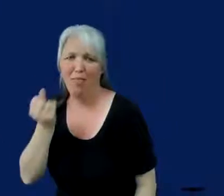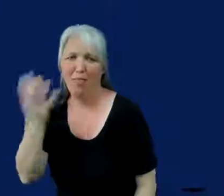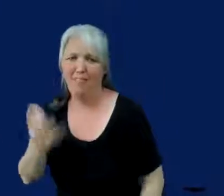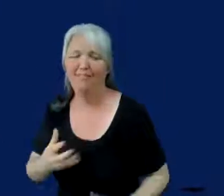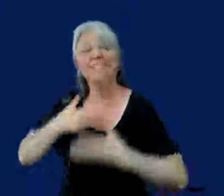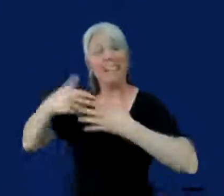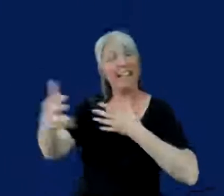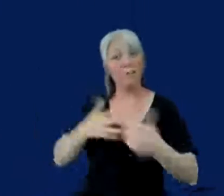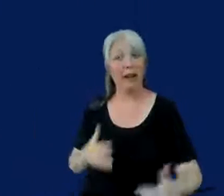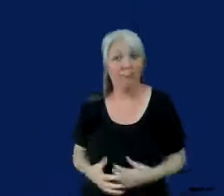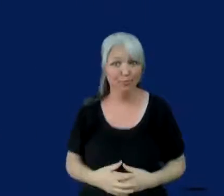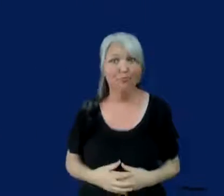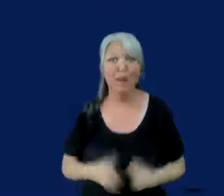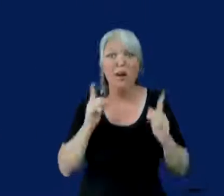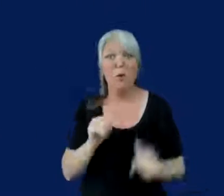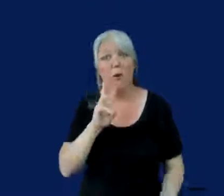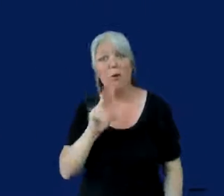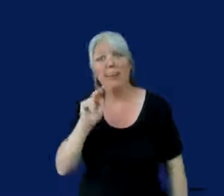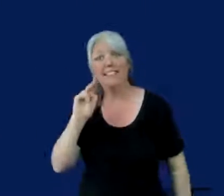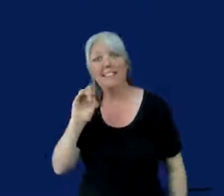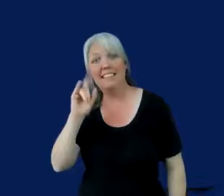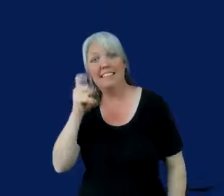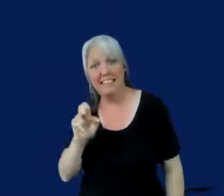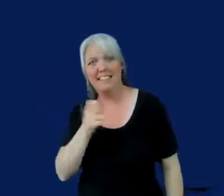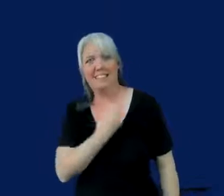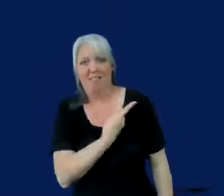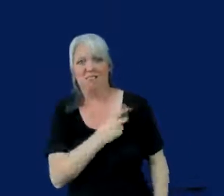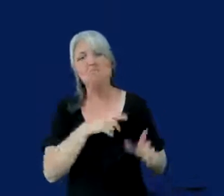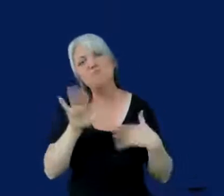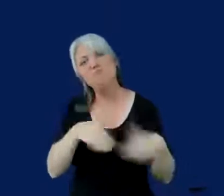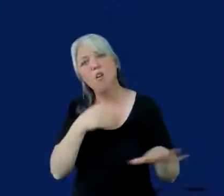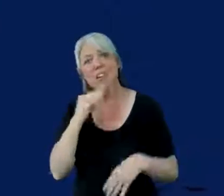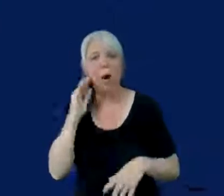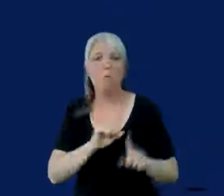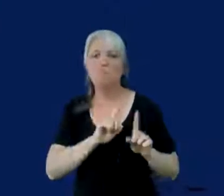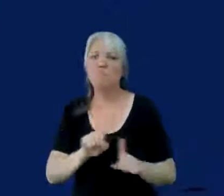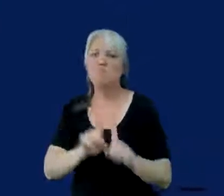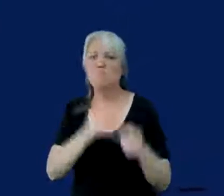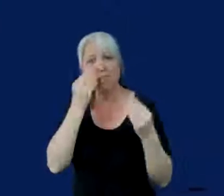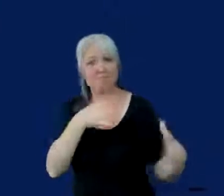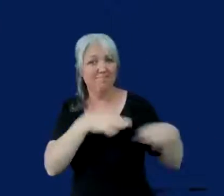Anyway, while me and Winn-Dixie walked home, I told him how I got my name and I told him